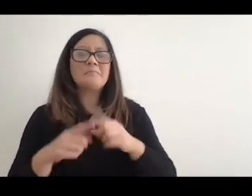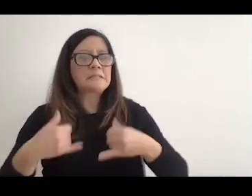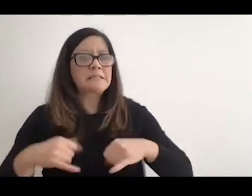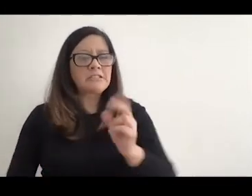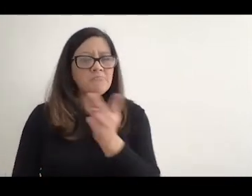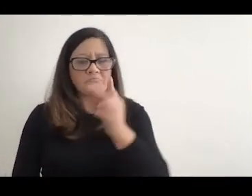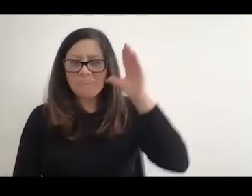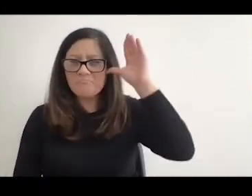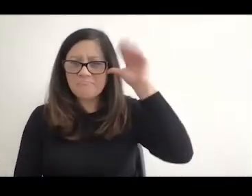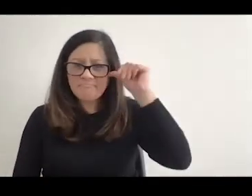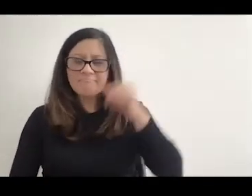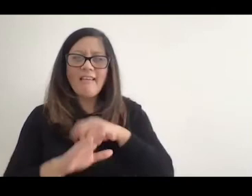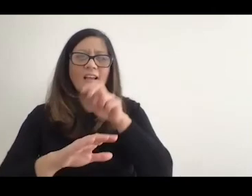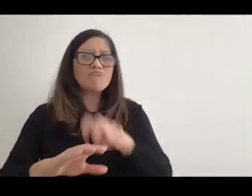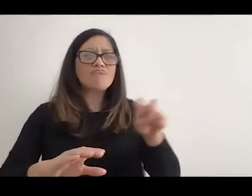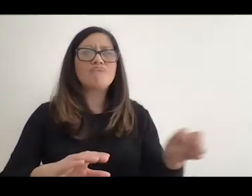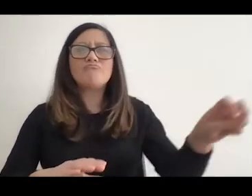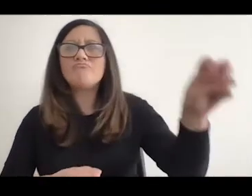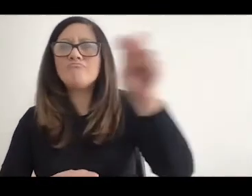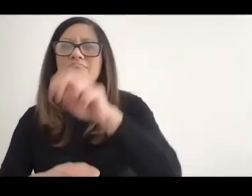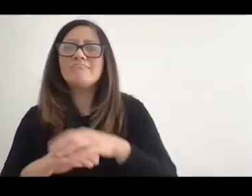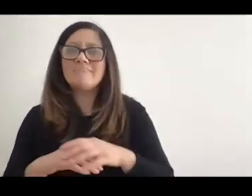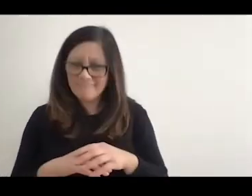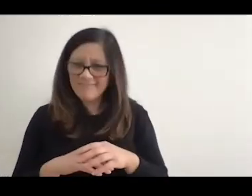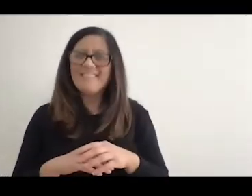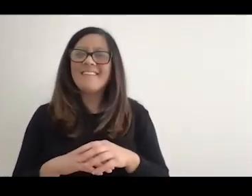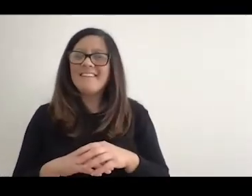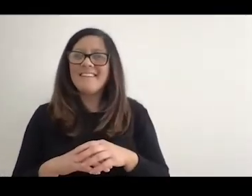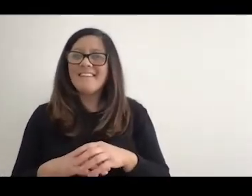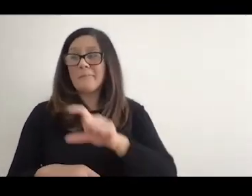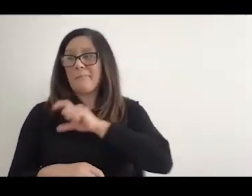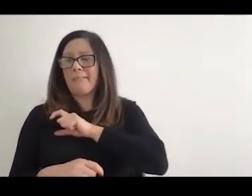I really suggest that you check it out because it was so educational for